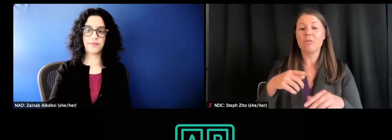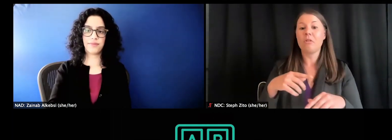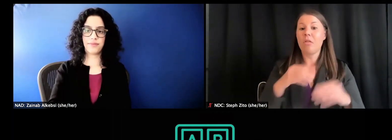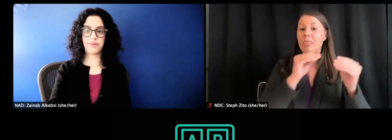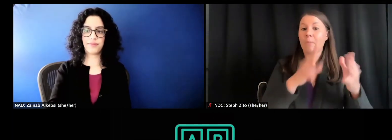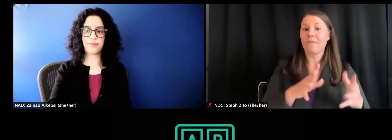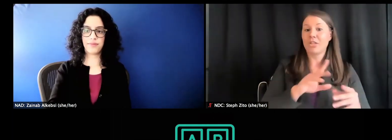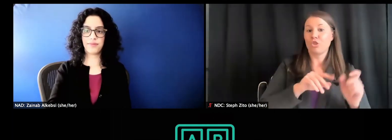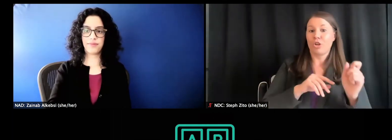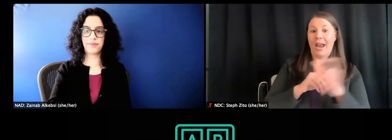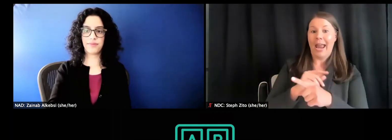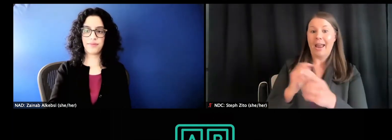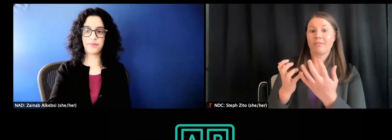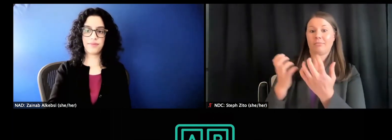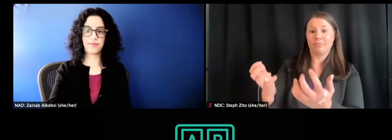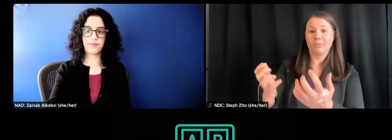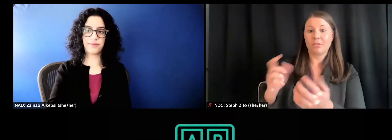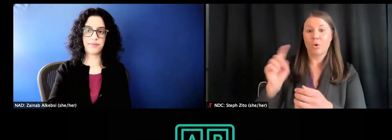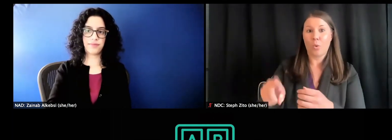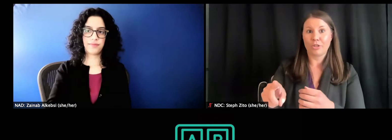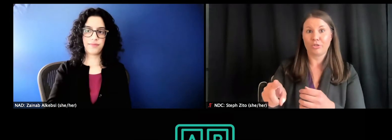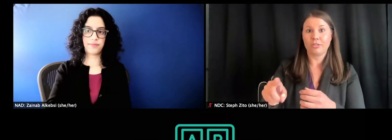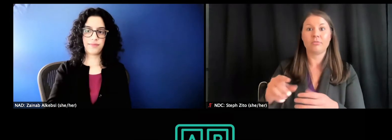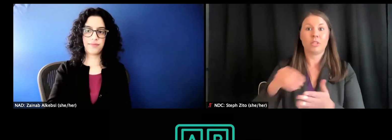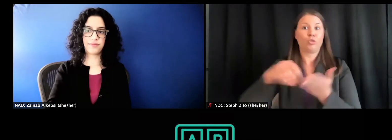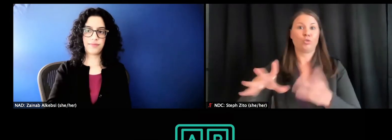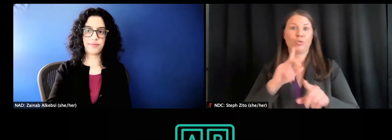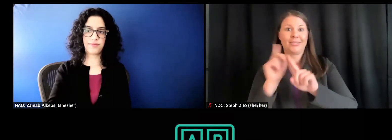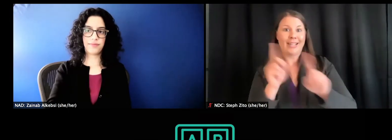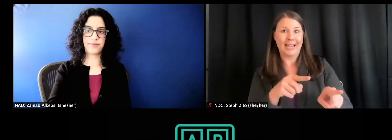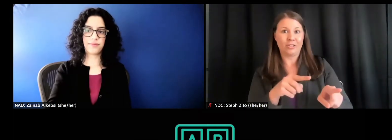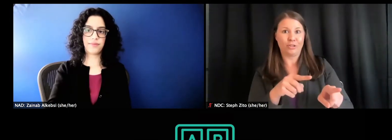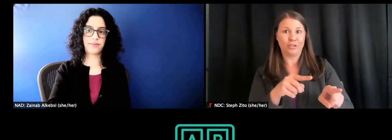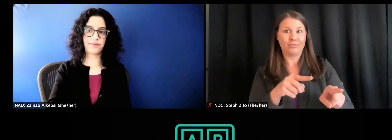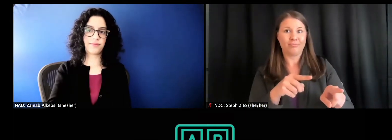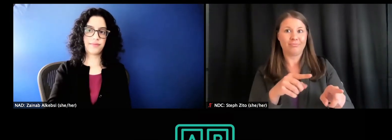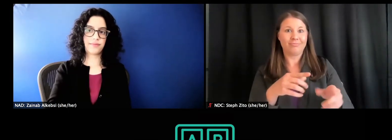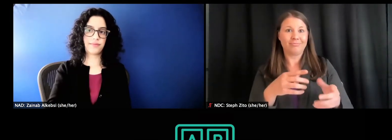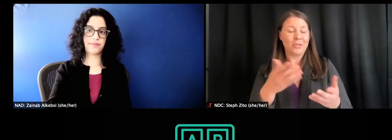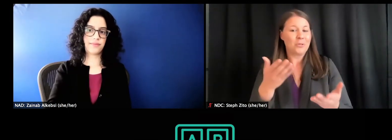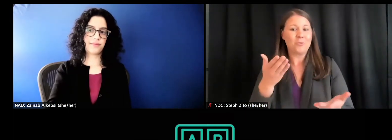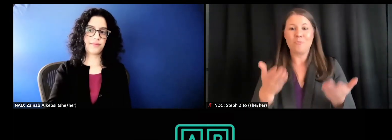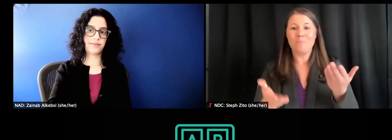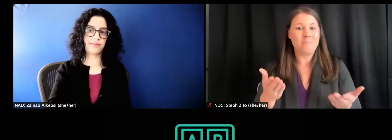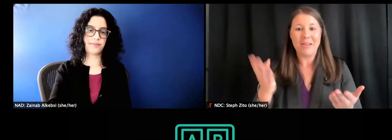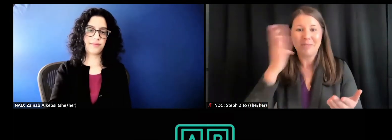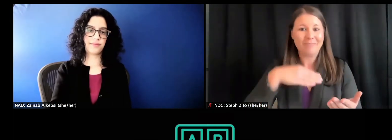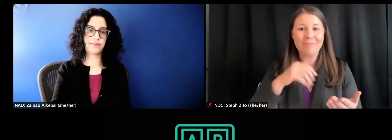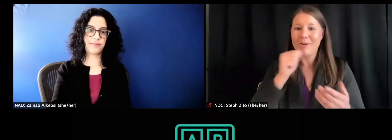or understood what was going on. For example, questions were answered by students in class